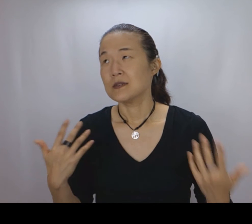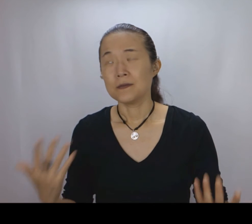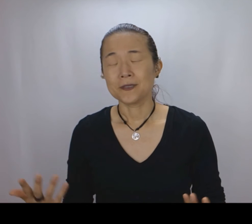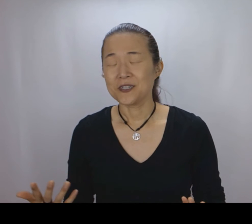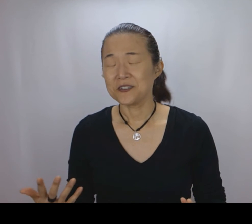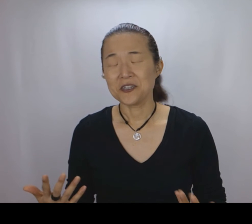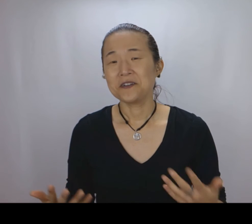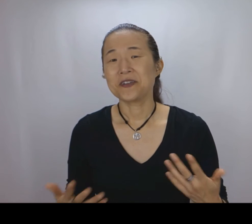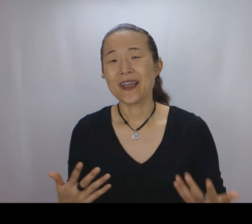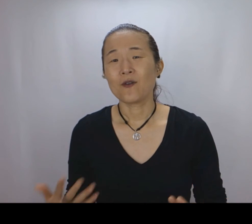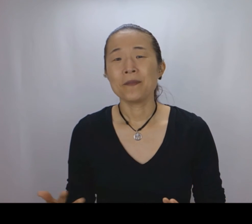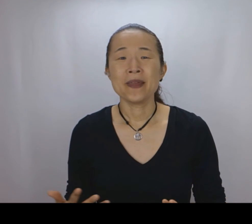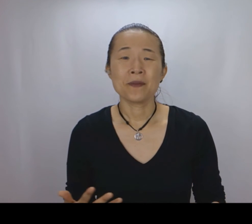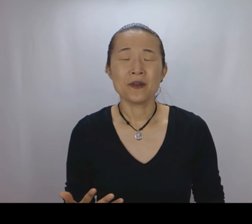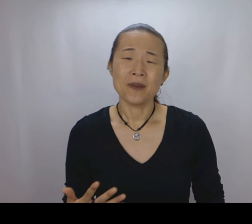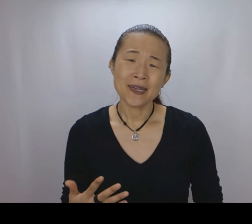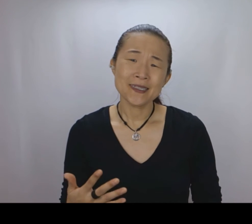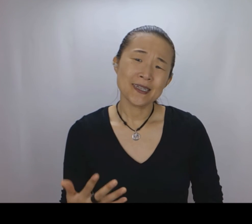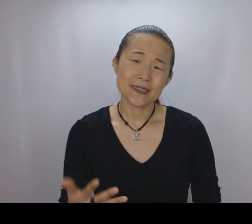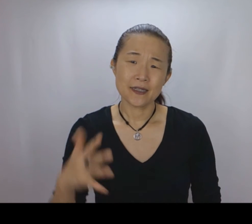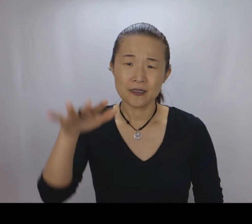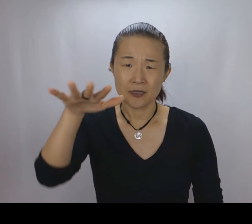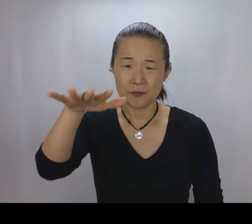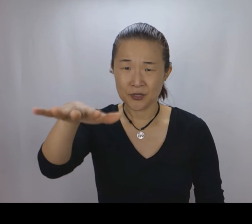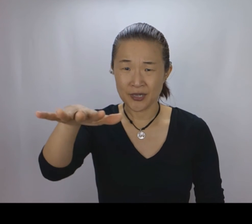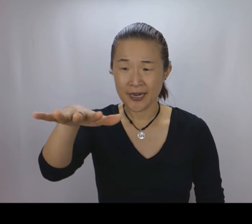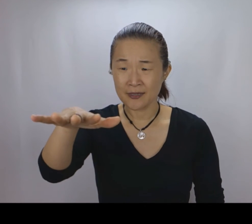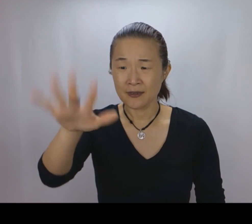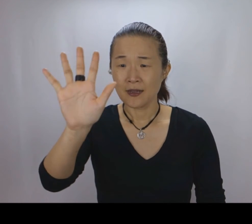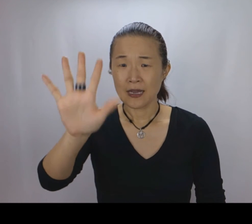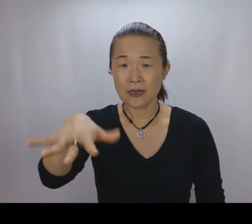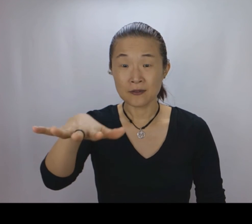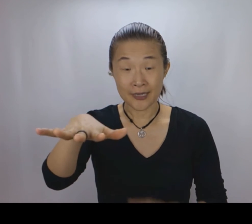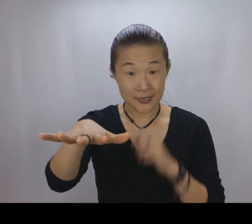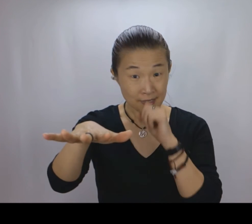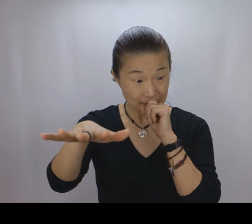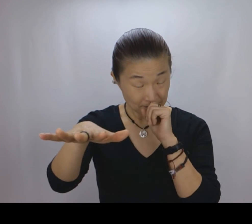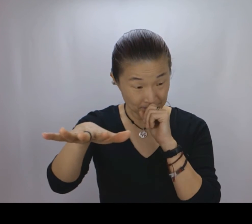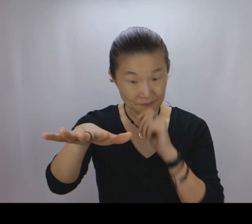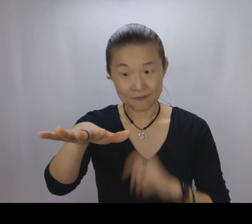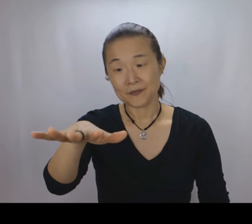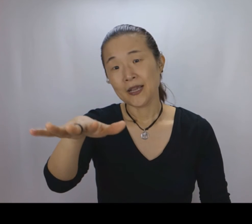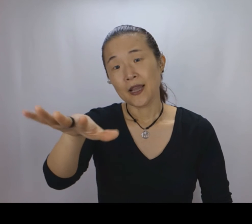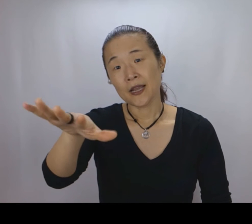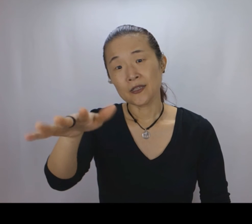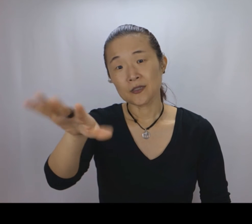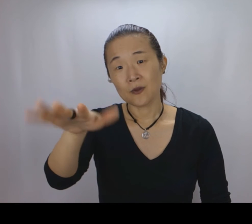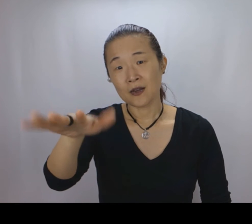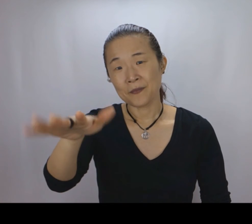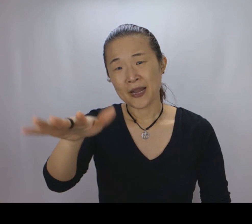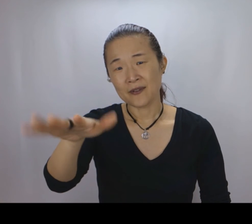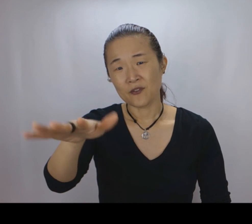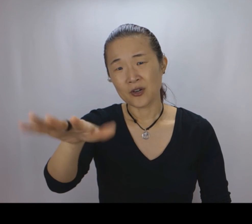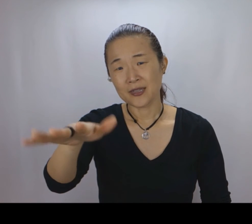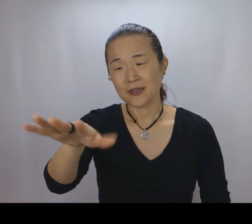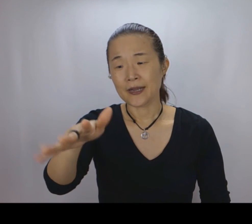If it's so-so, you can't quite make up your mind yet, just put your hand out like this and you just rock it back and forth like....